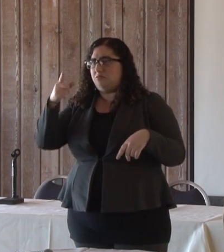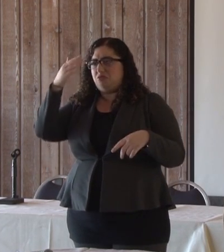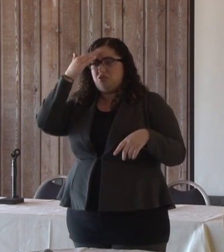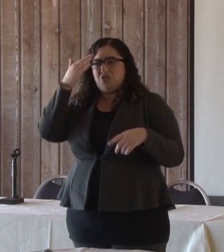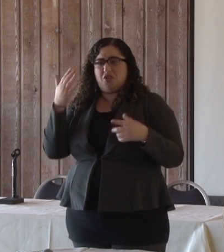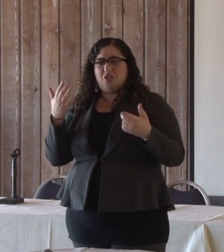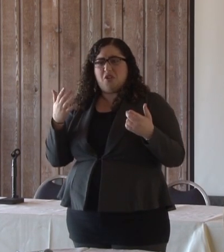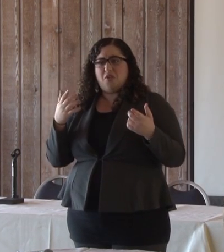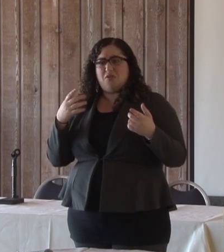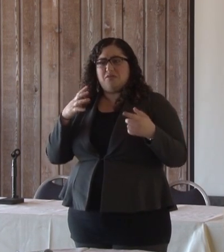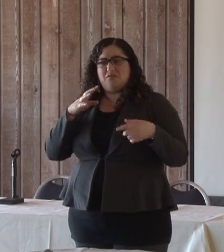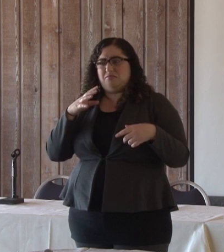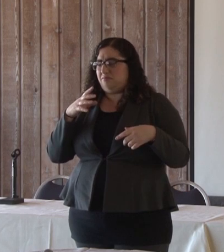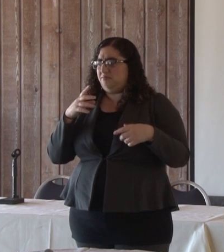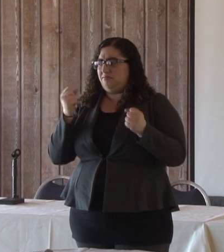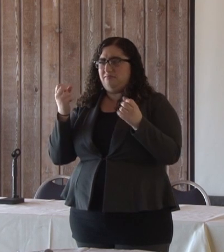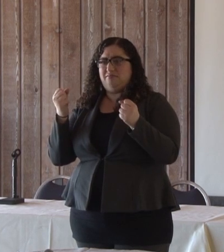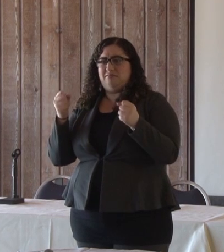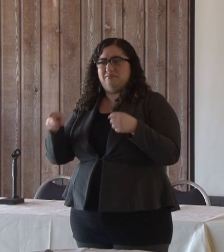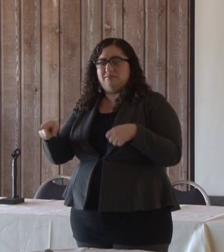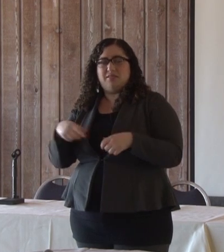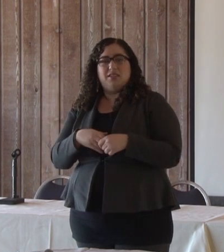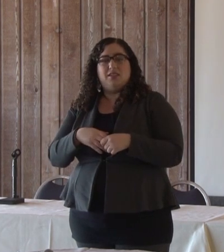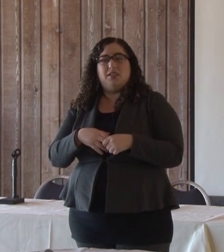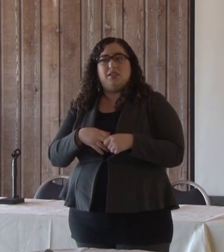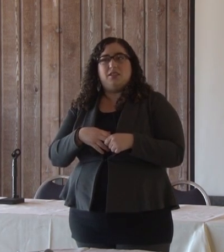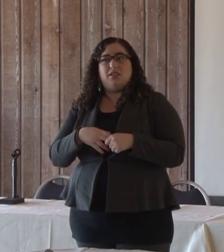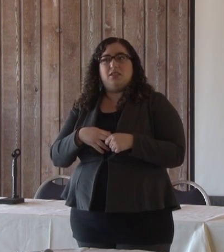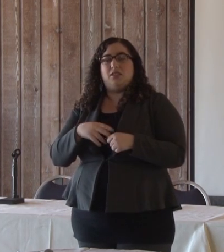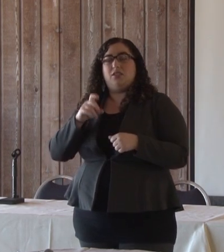She speaks Spanish and you notice there's another individual who's Deaf there